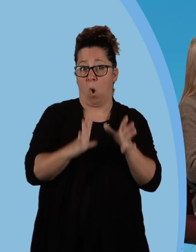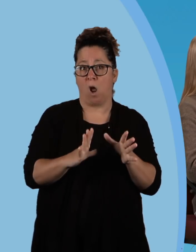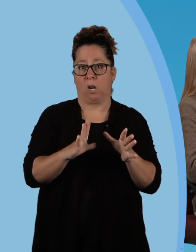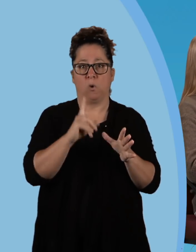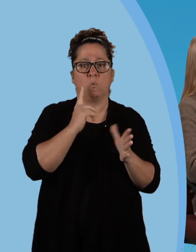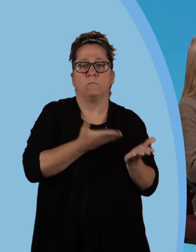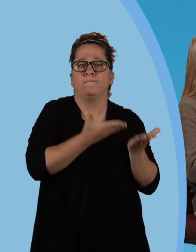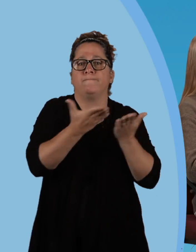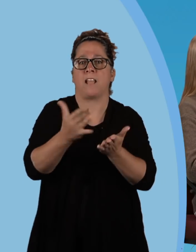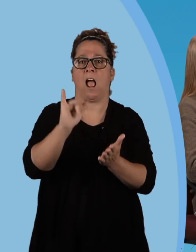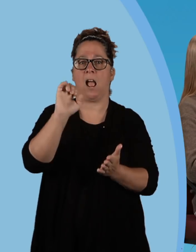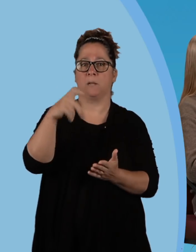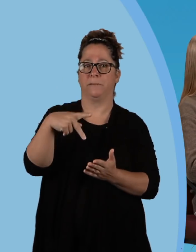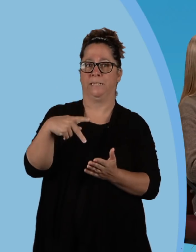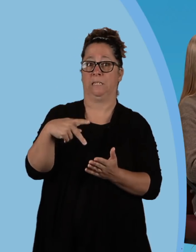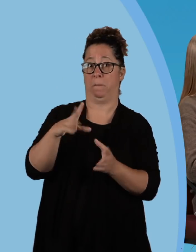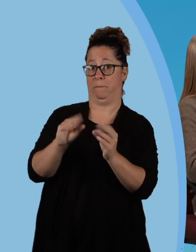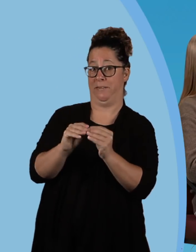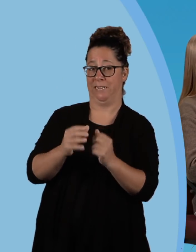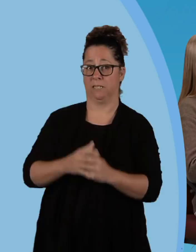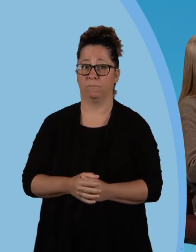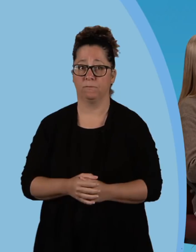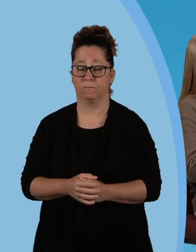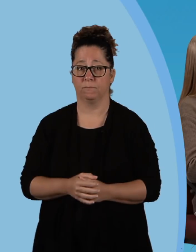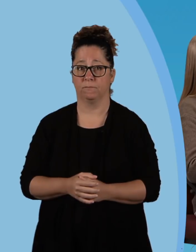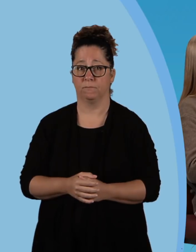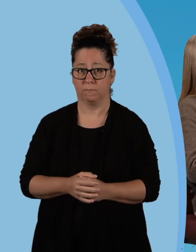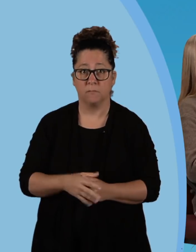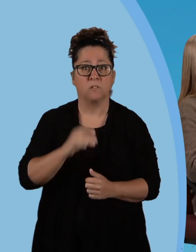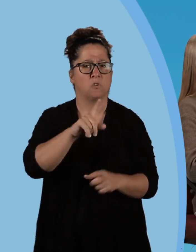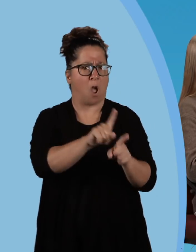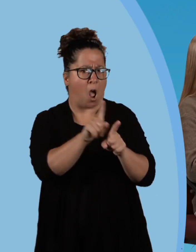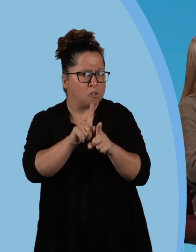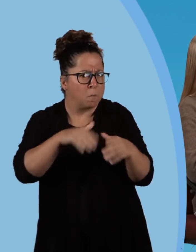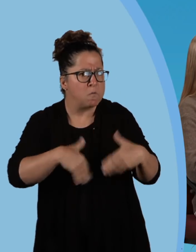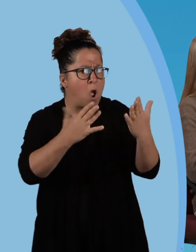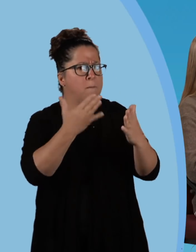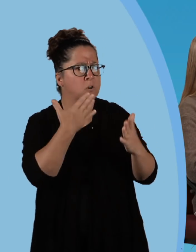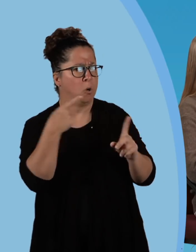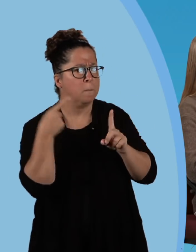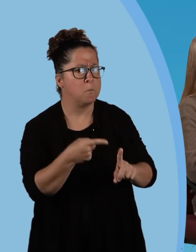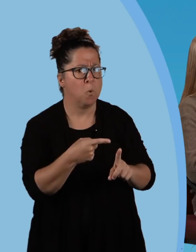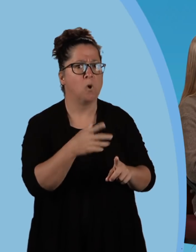for the interpreter coordinator to bring that information to the IEP team.